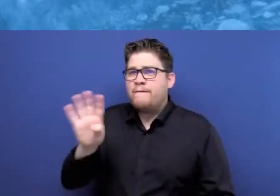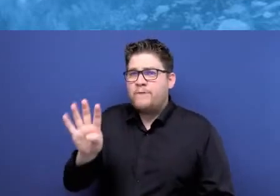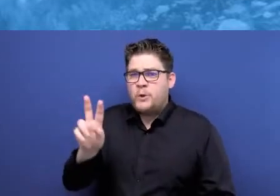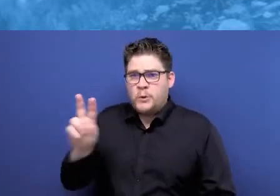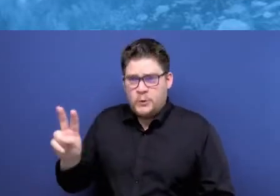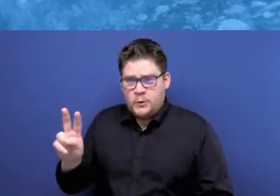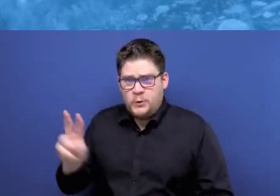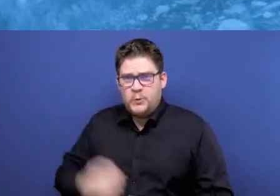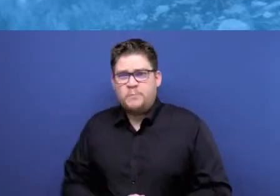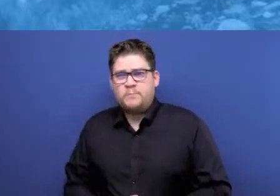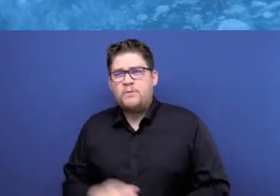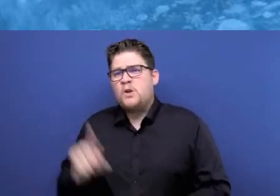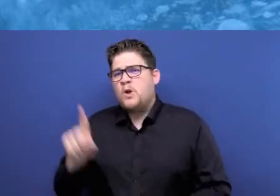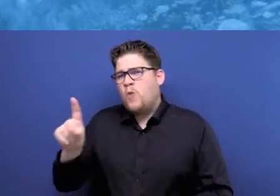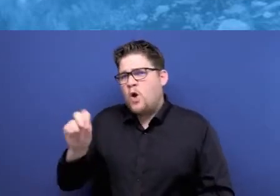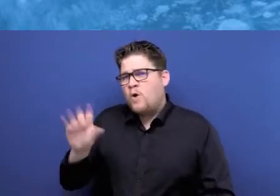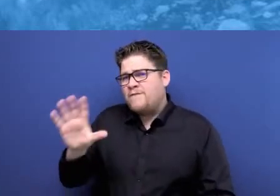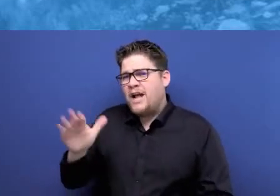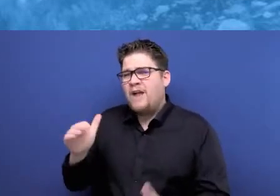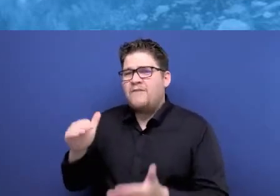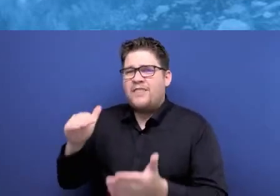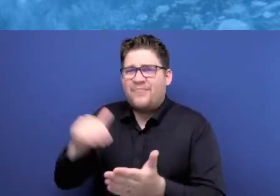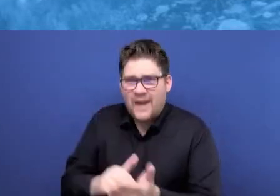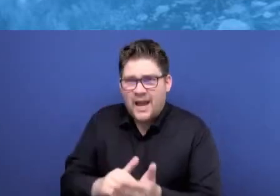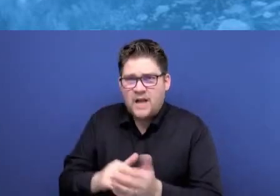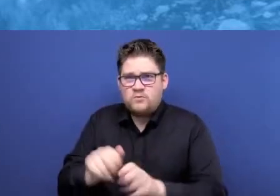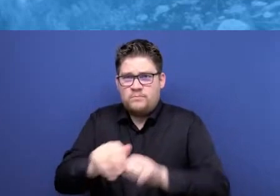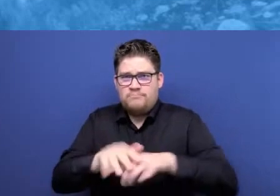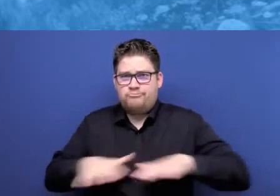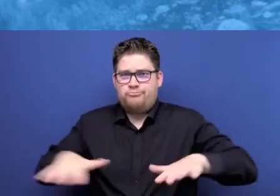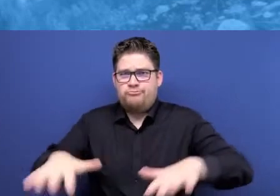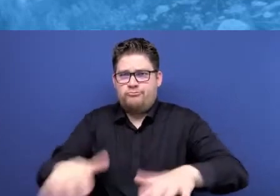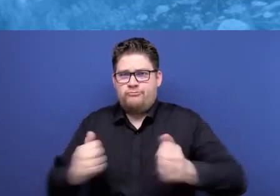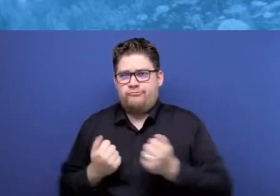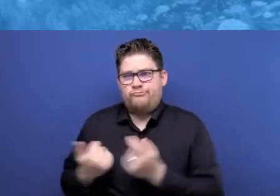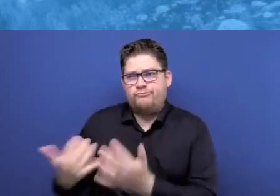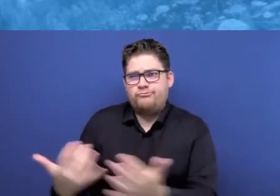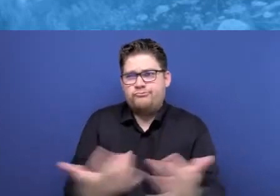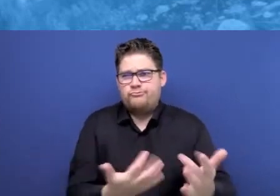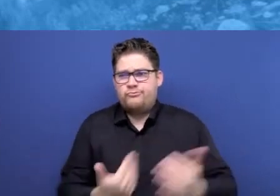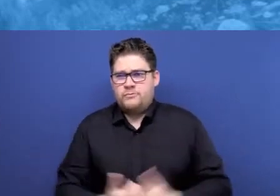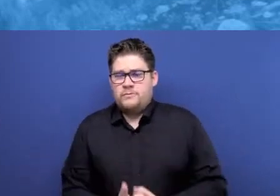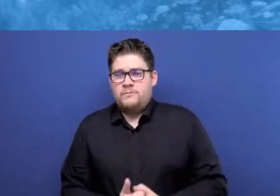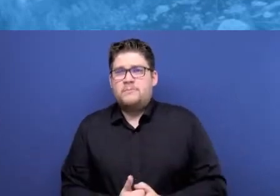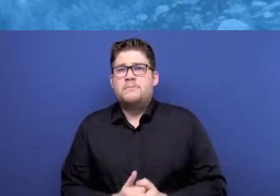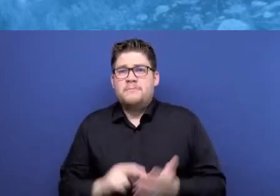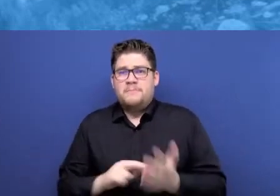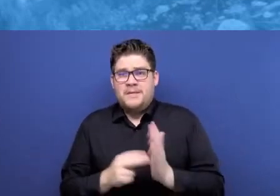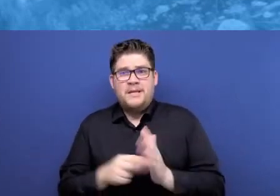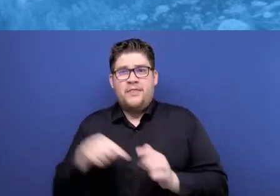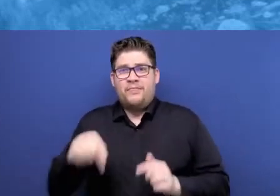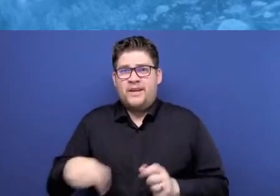so obviously were significantly had Of the 10 year average. And